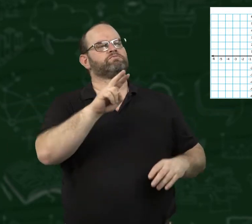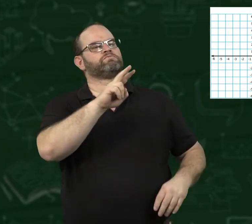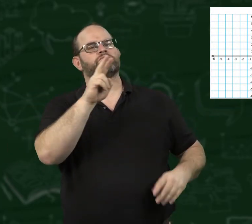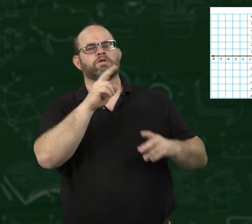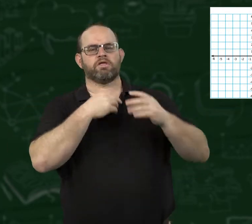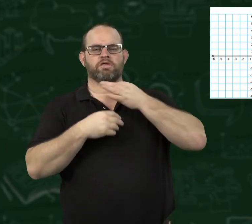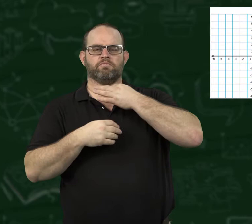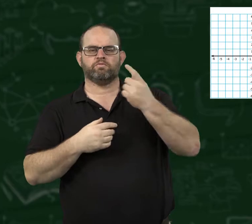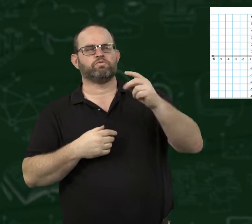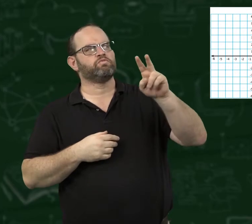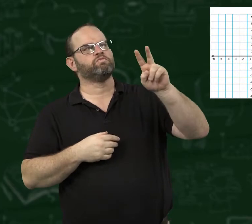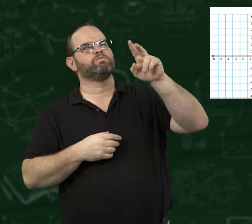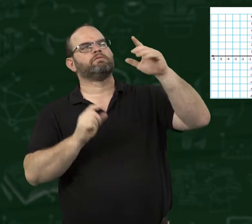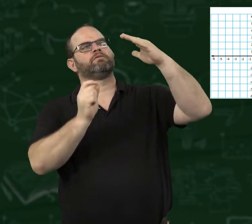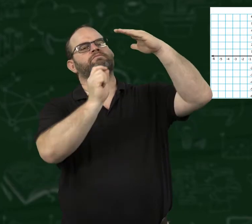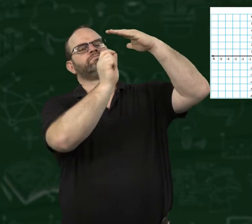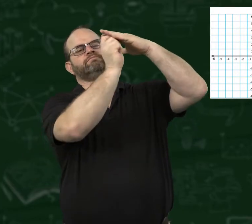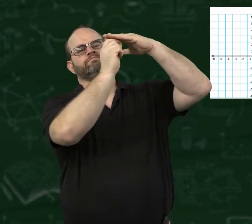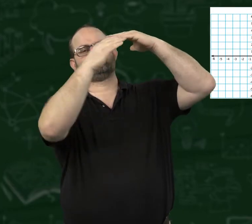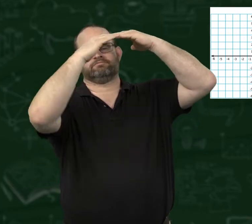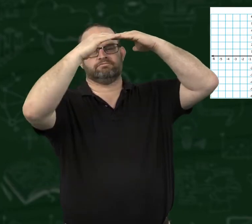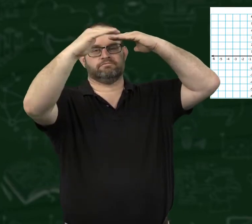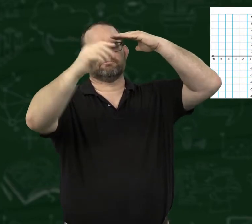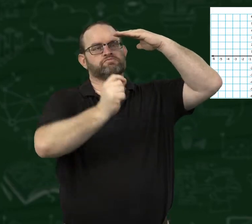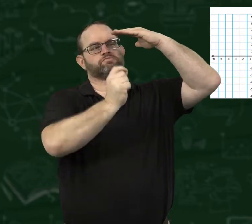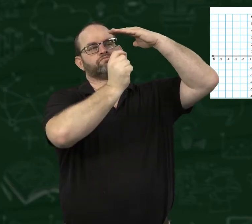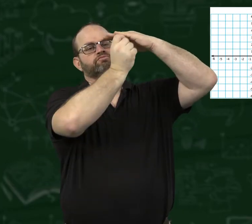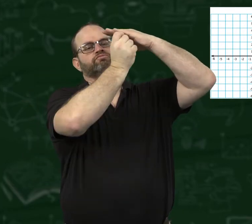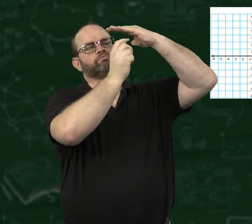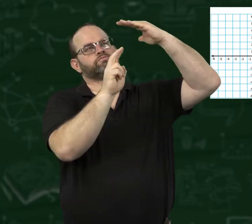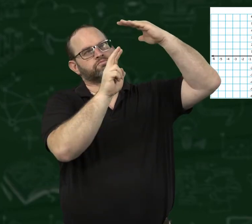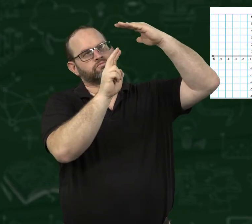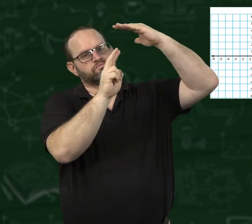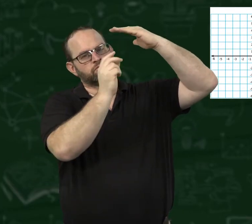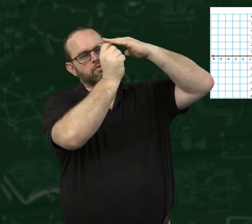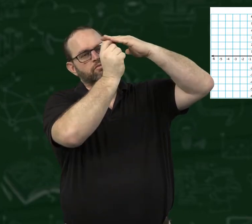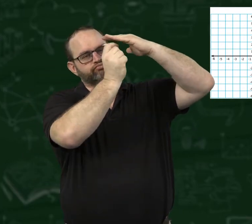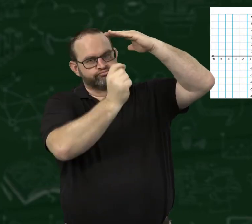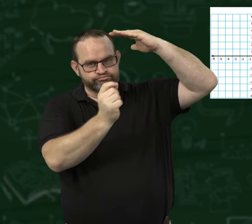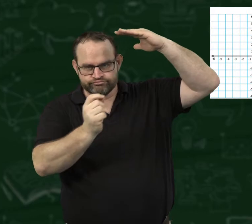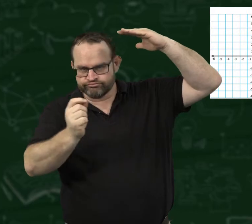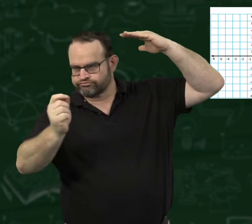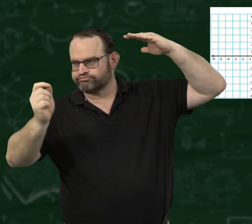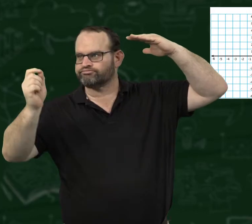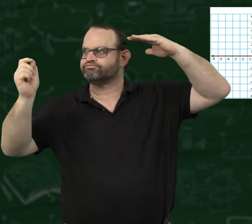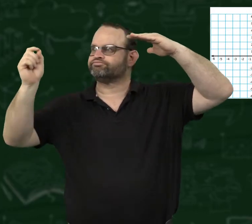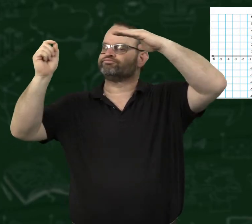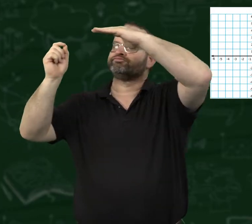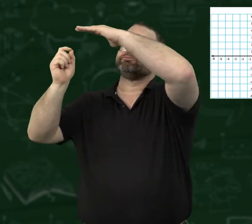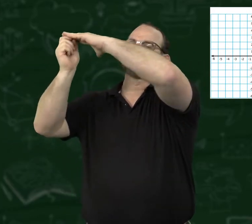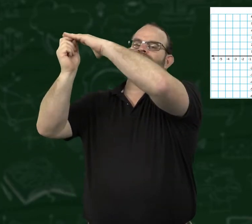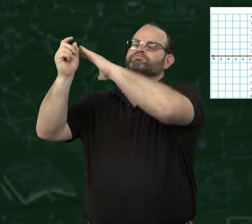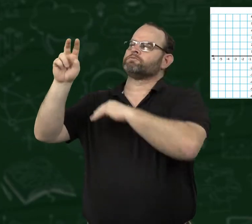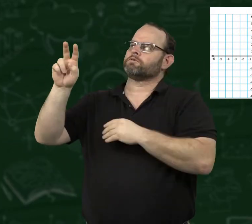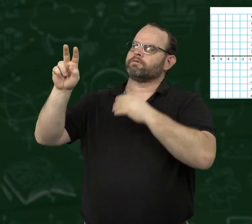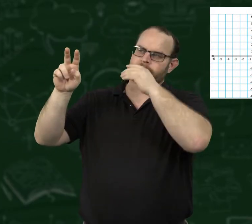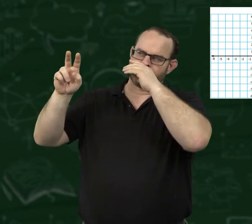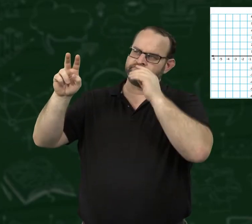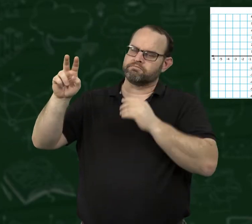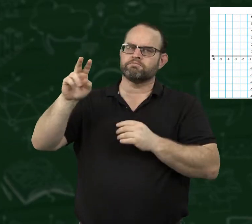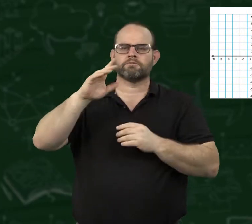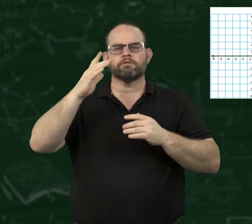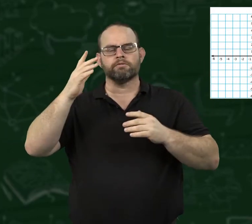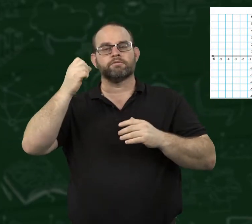As he watched the fly, he wondered about the fly’s movement and location.